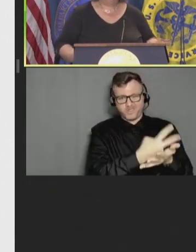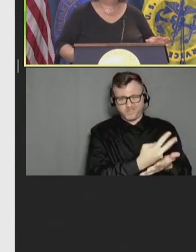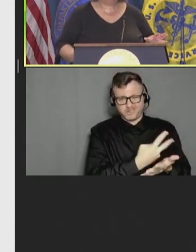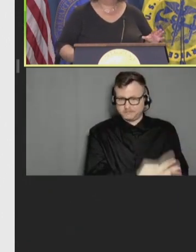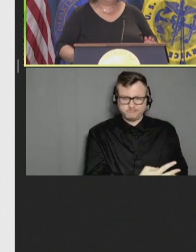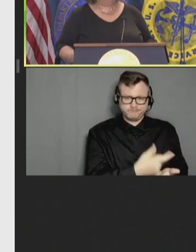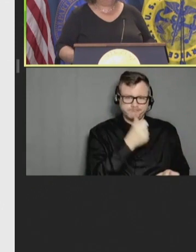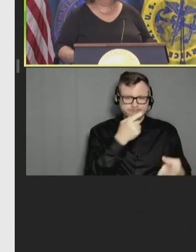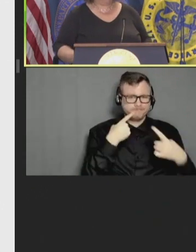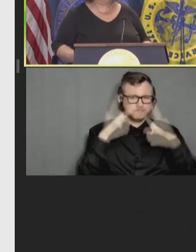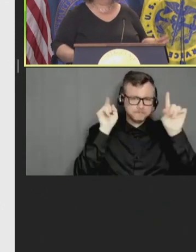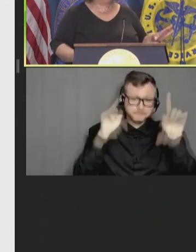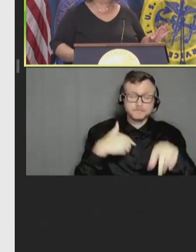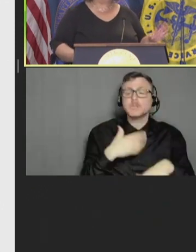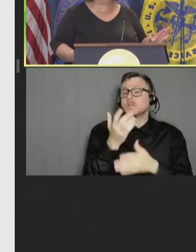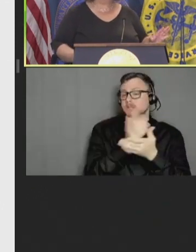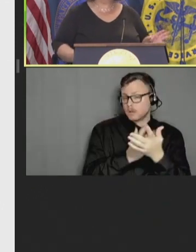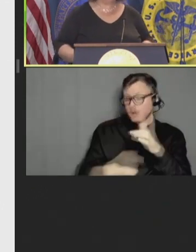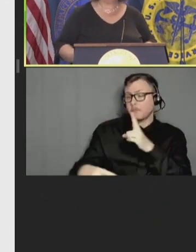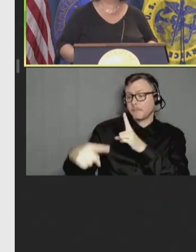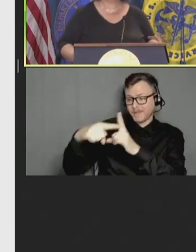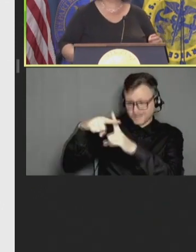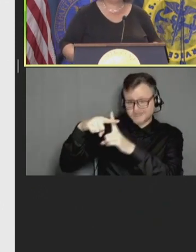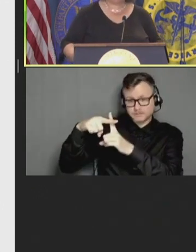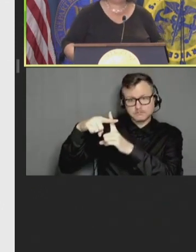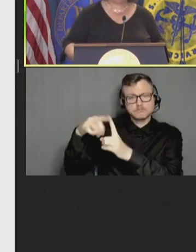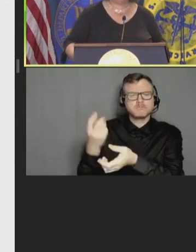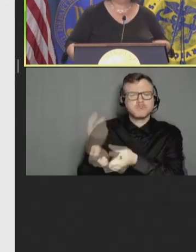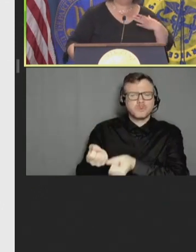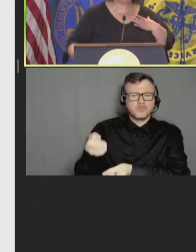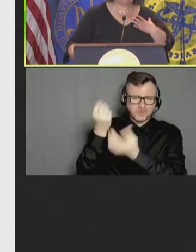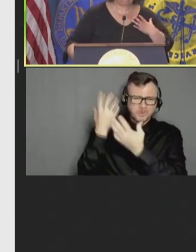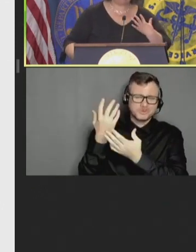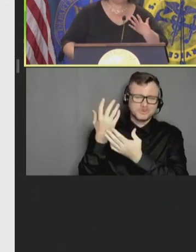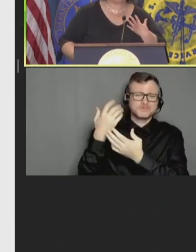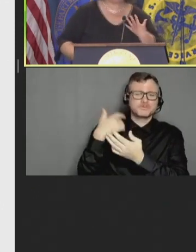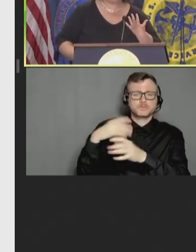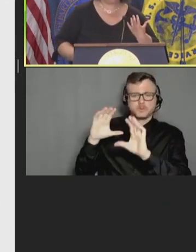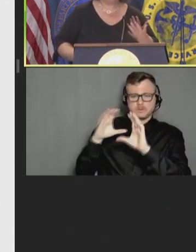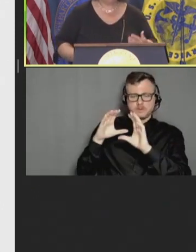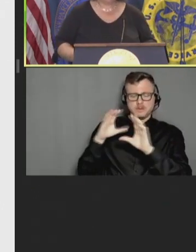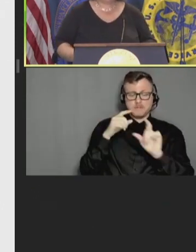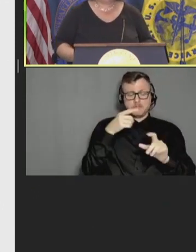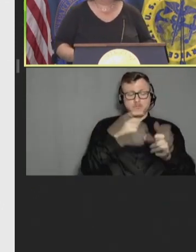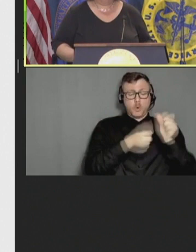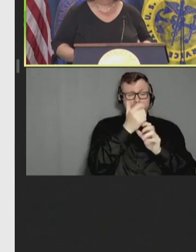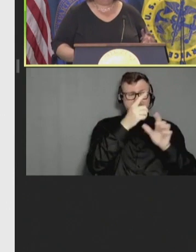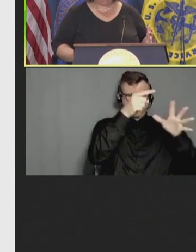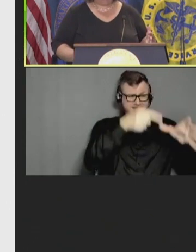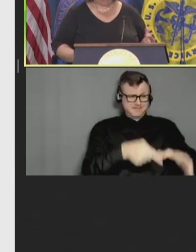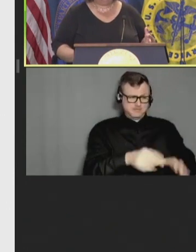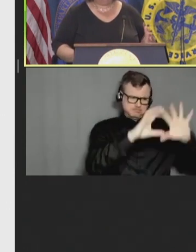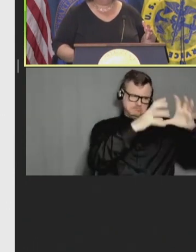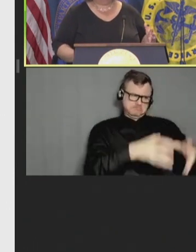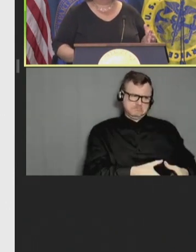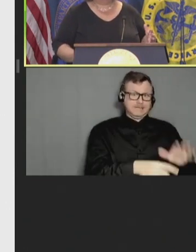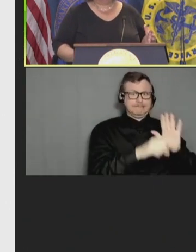There were some positive bills as well. The majority of them, we would categorize as a negative. But some of the positive bills were really